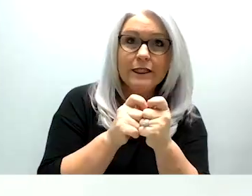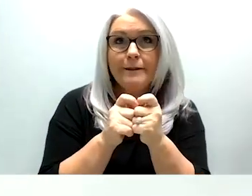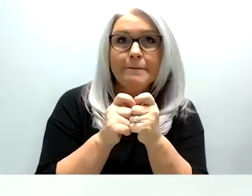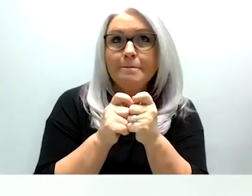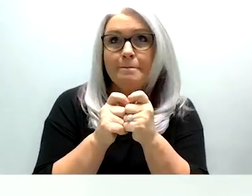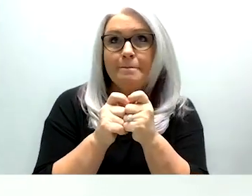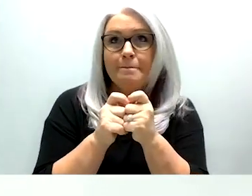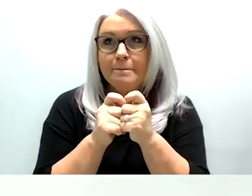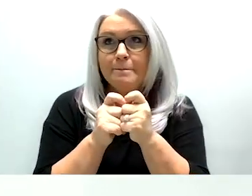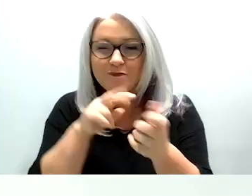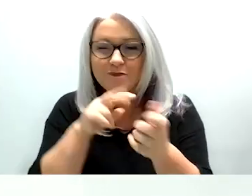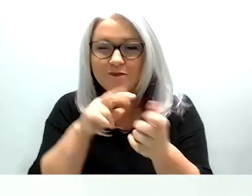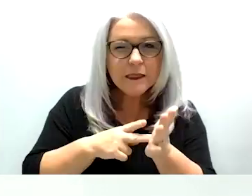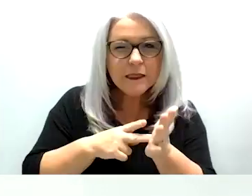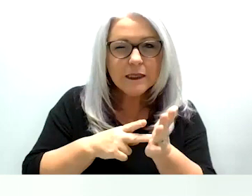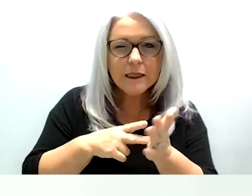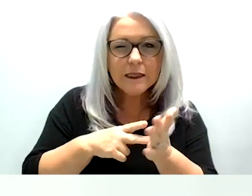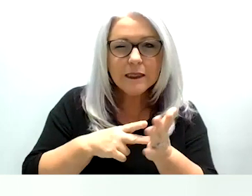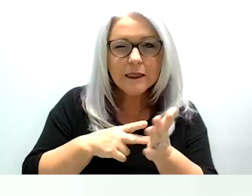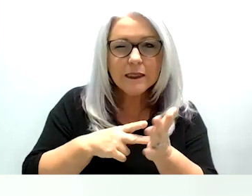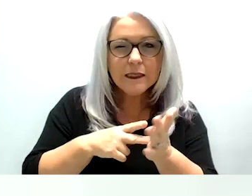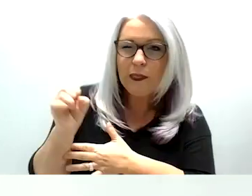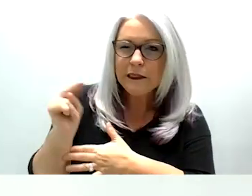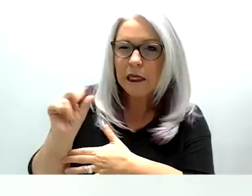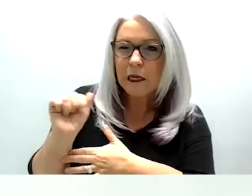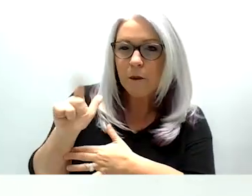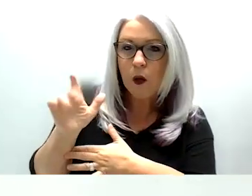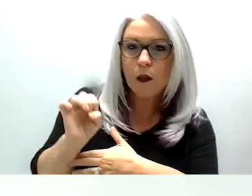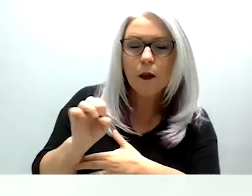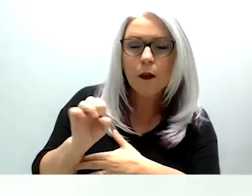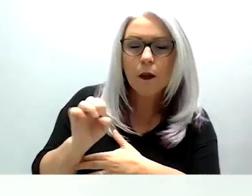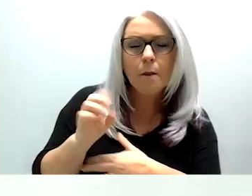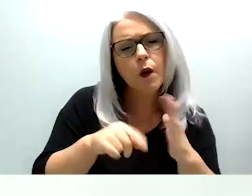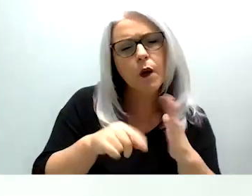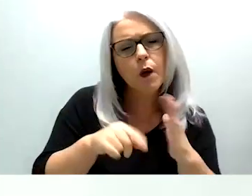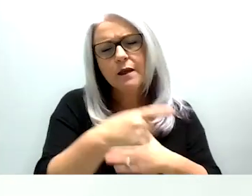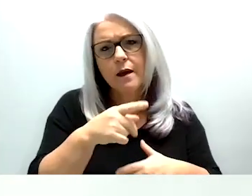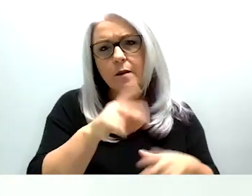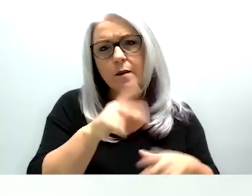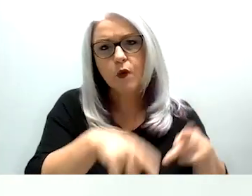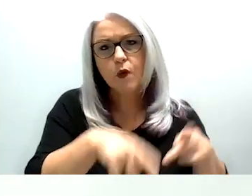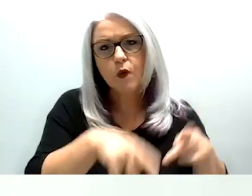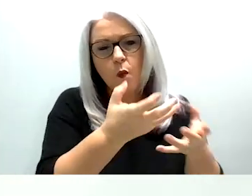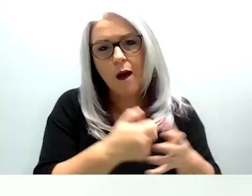generally look to if what the person is asking for is relatively affordable. And is something that is within the